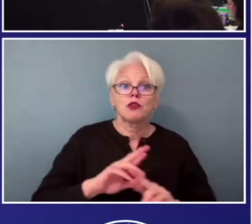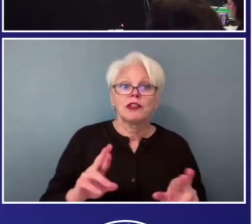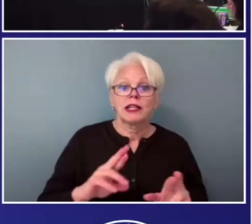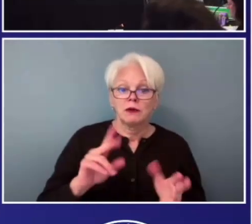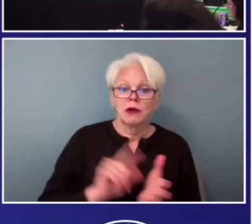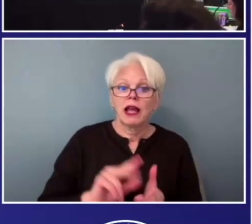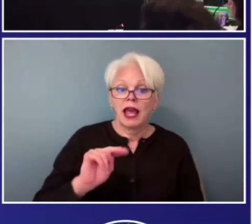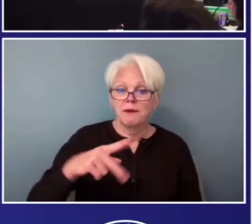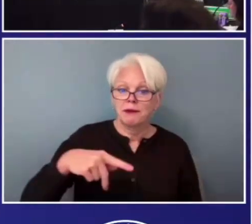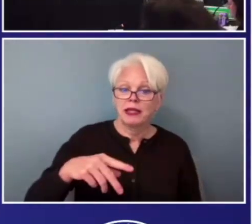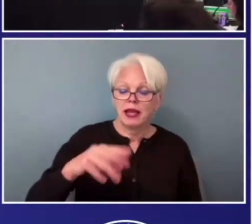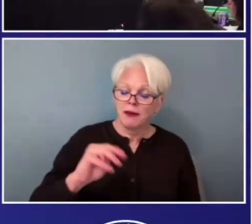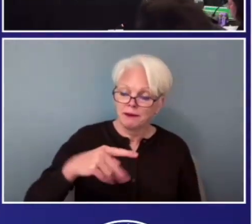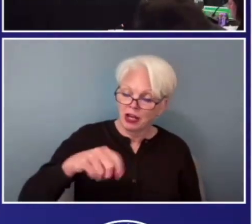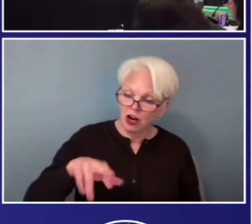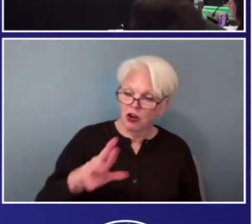consensus, is the text that we agreed upon,